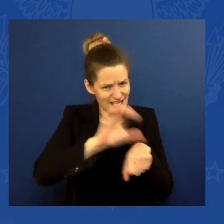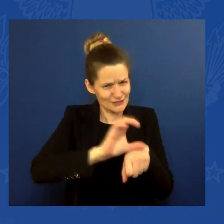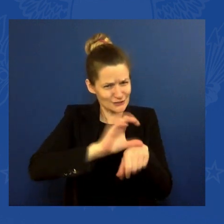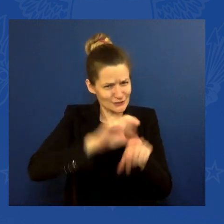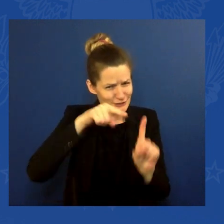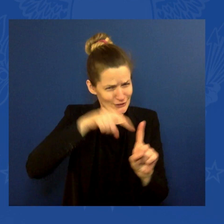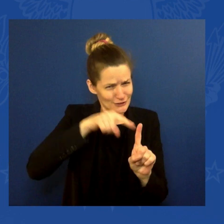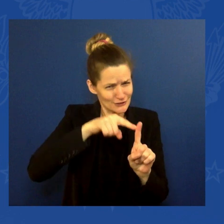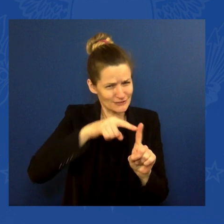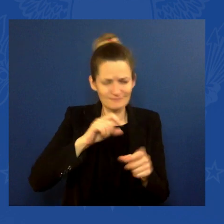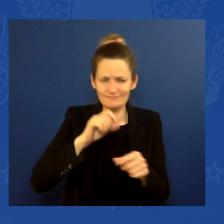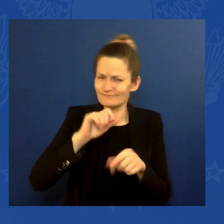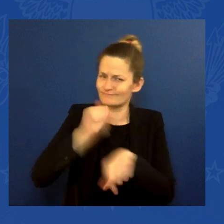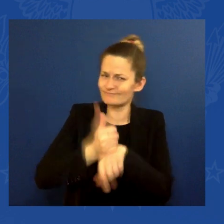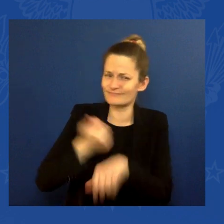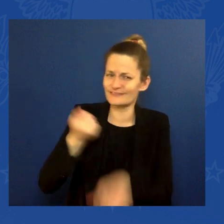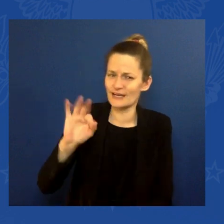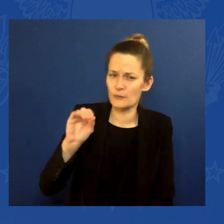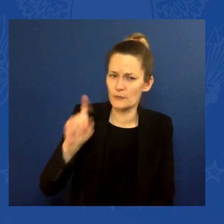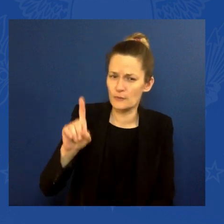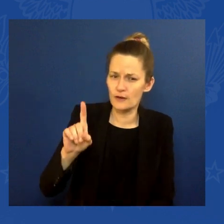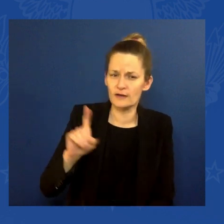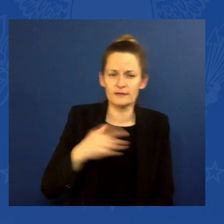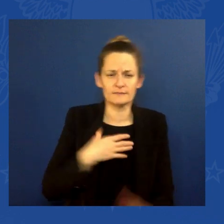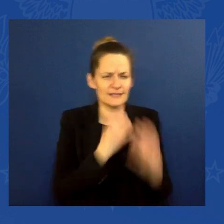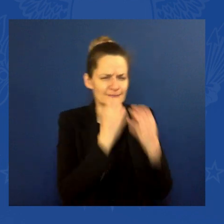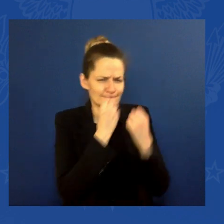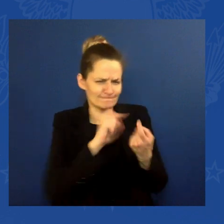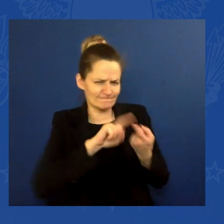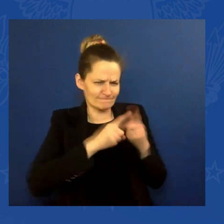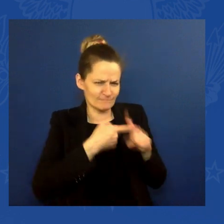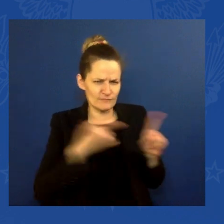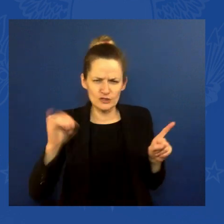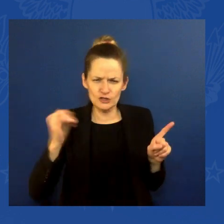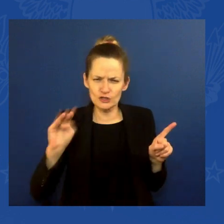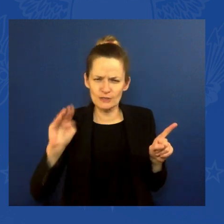who gathered a group of friends in a tough neighborhood. It used to be an all Irish neighborhood